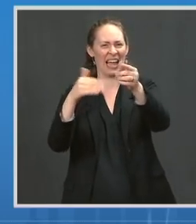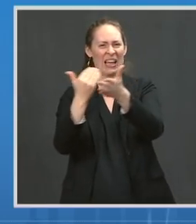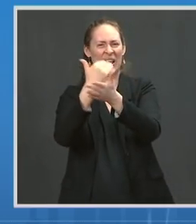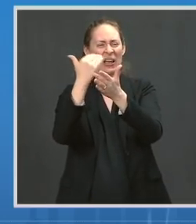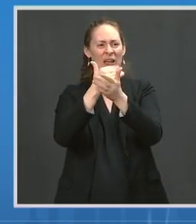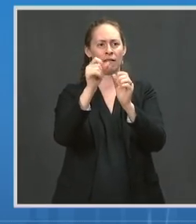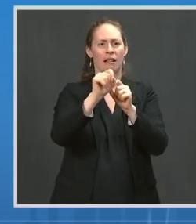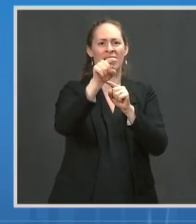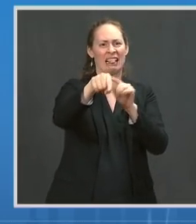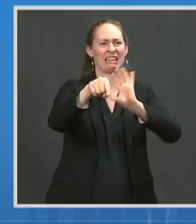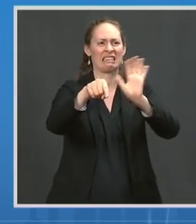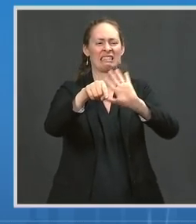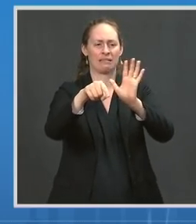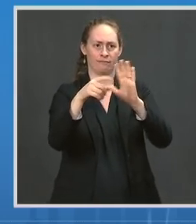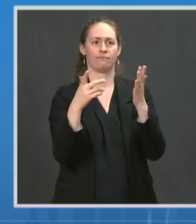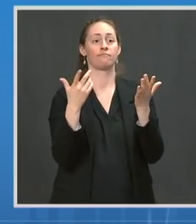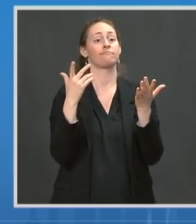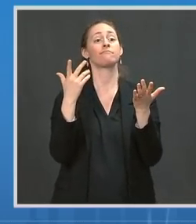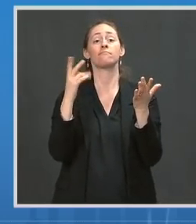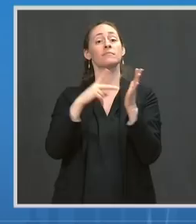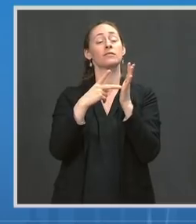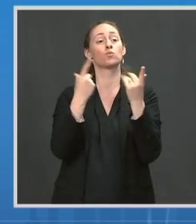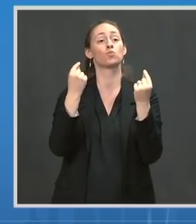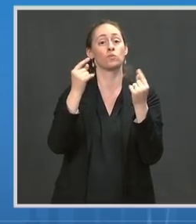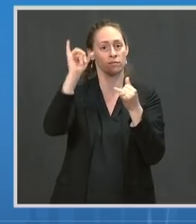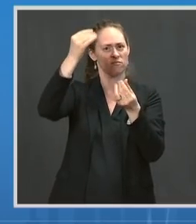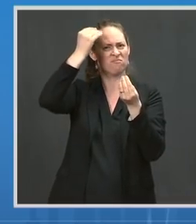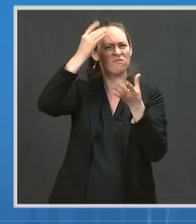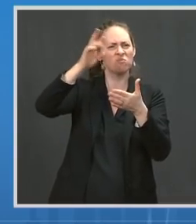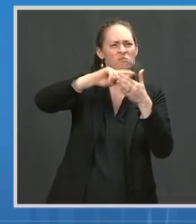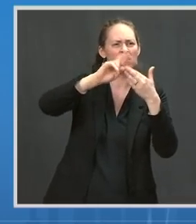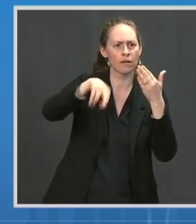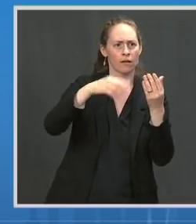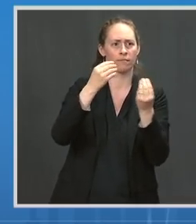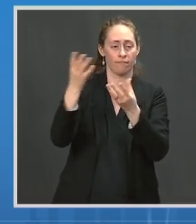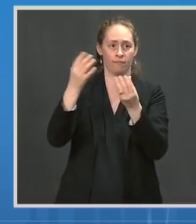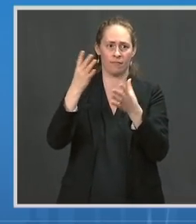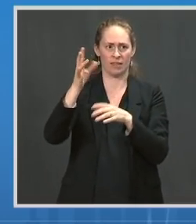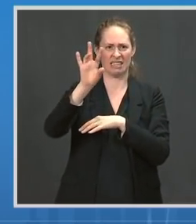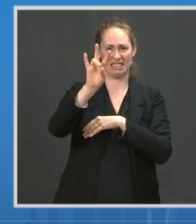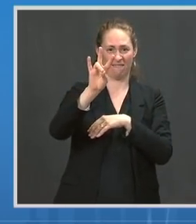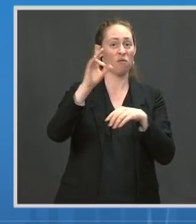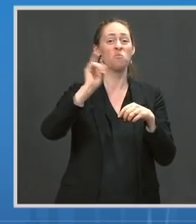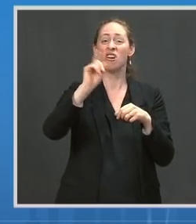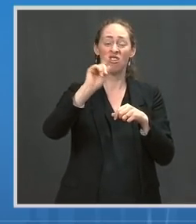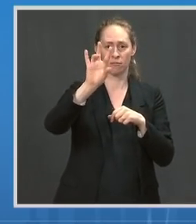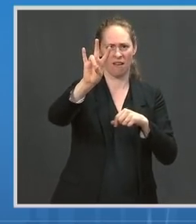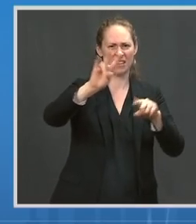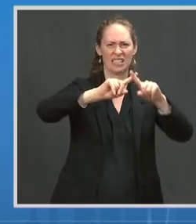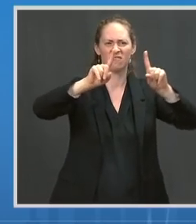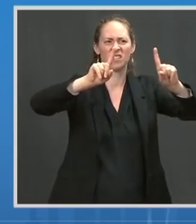from seven additional large commercial laboratories. As Andy just announced, the administration is investing